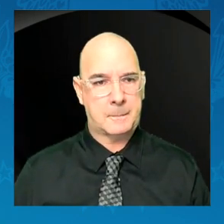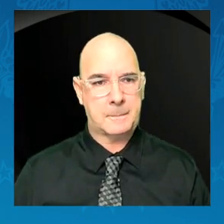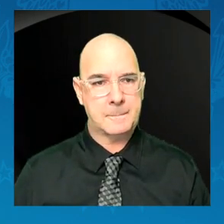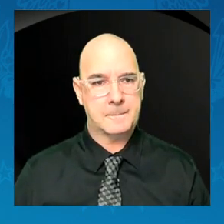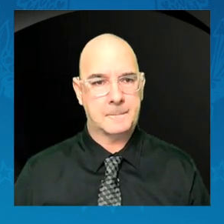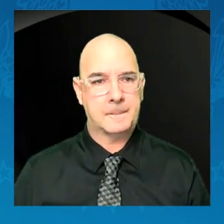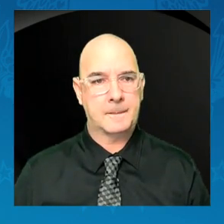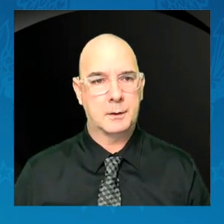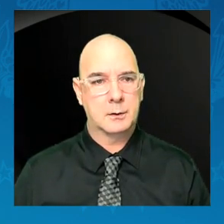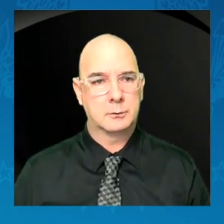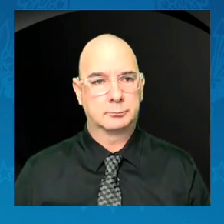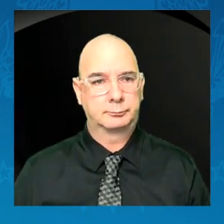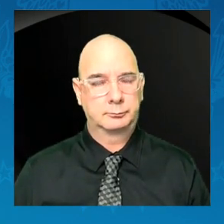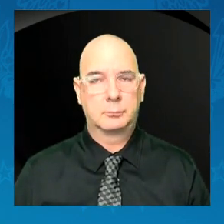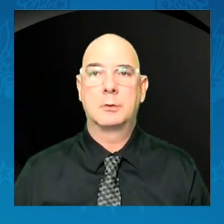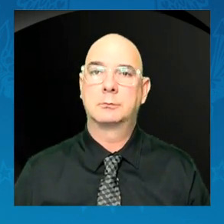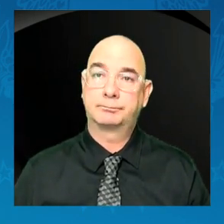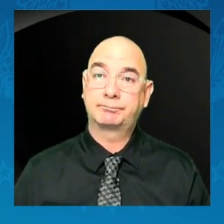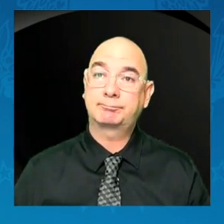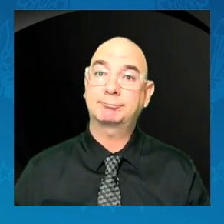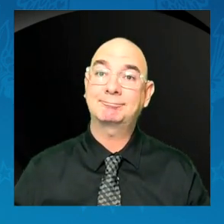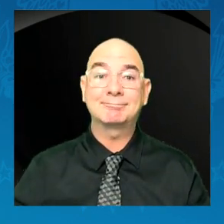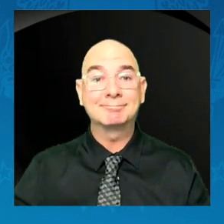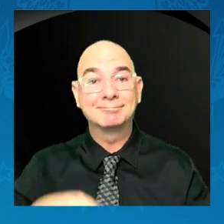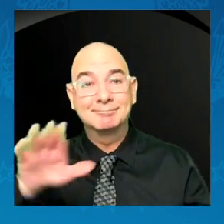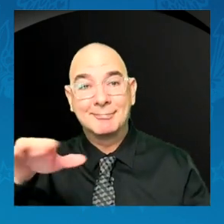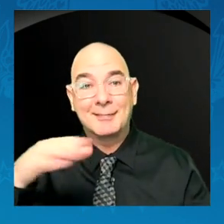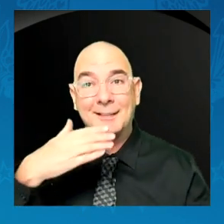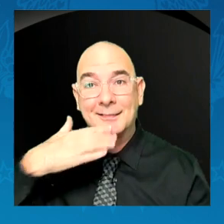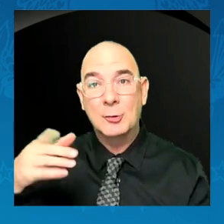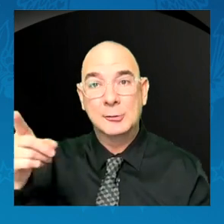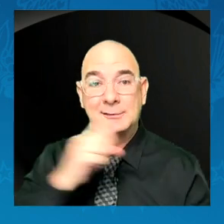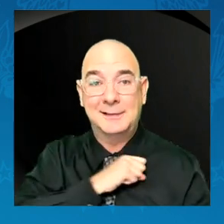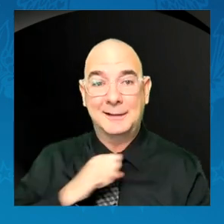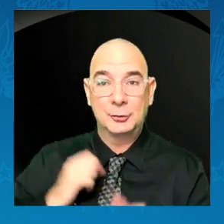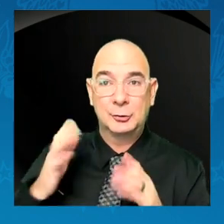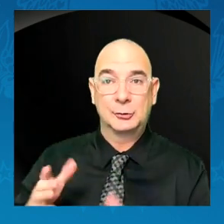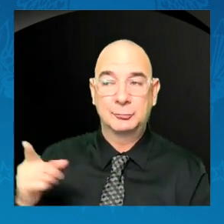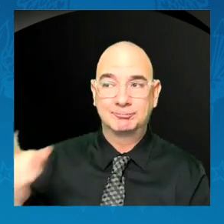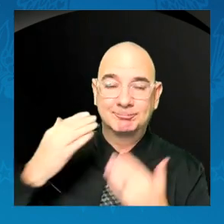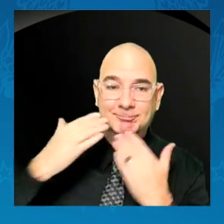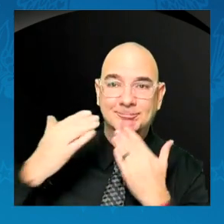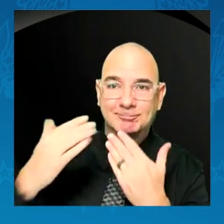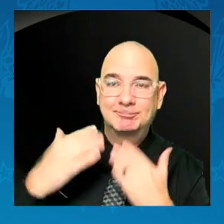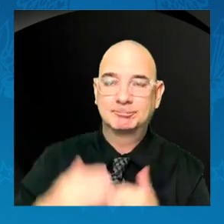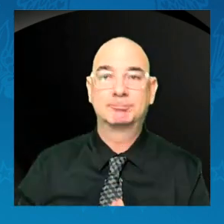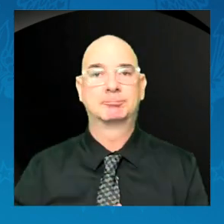The Vice President: Thank you, Senator Kelly. Thank you. Please have a seat.